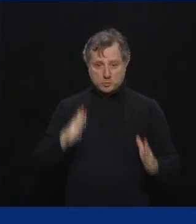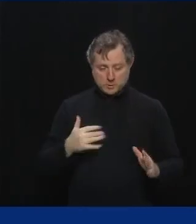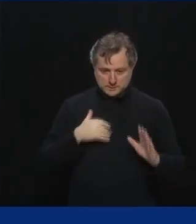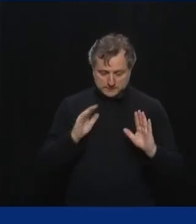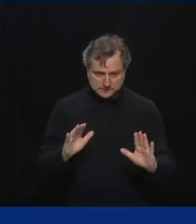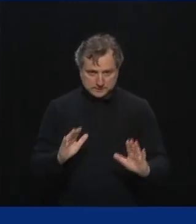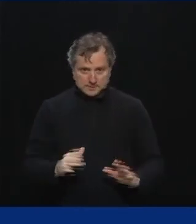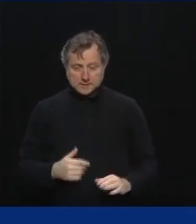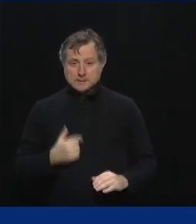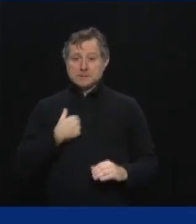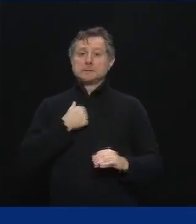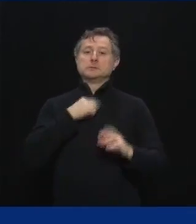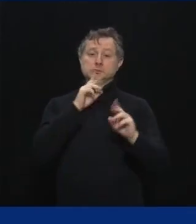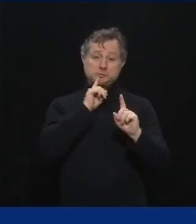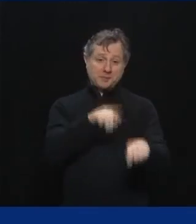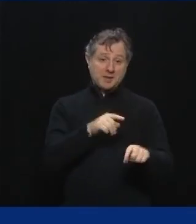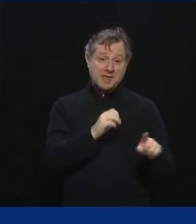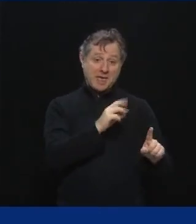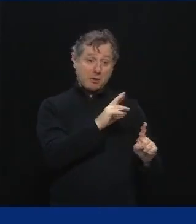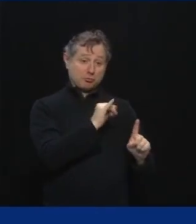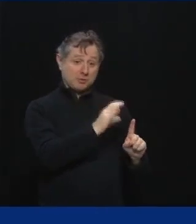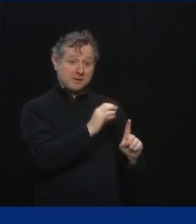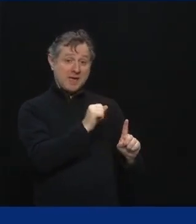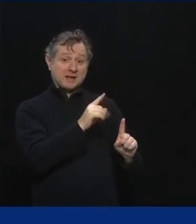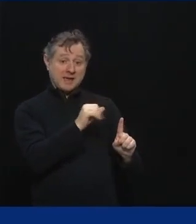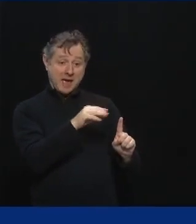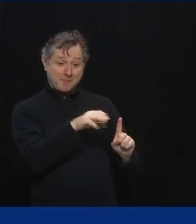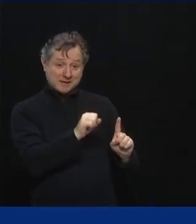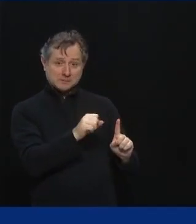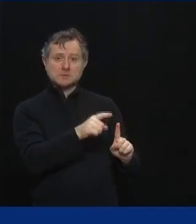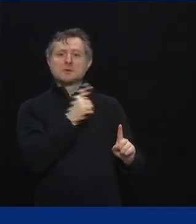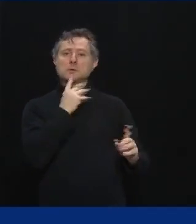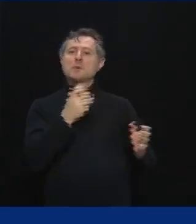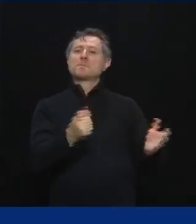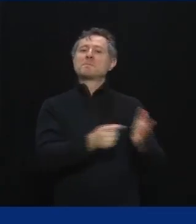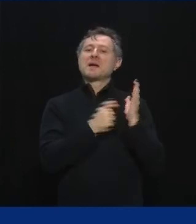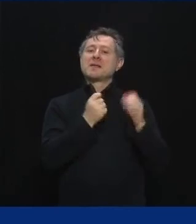MAYOR DE BLASIO SAID HE DOESN'T SPAERT THAT. WHERE DO YOU STAND? WITH RESPECT TO THAT